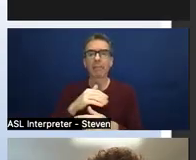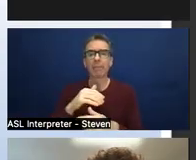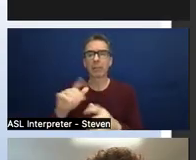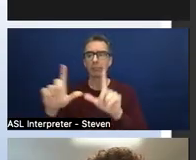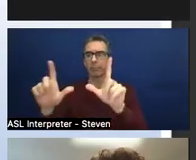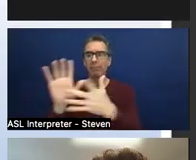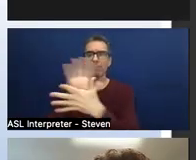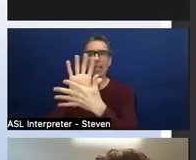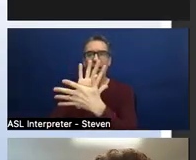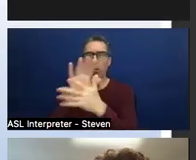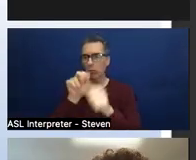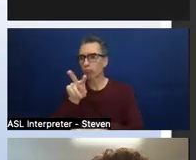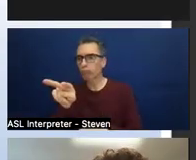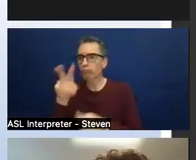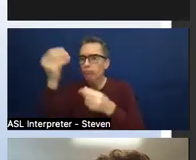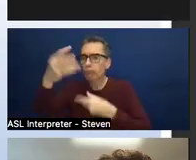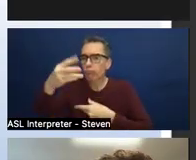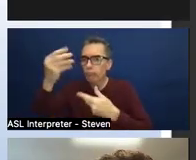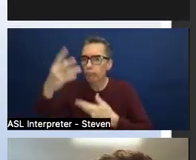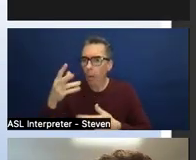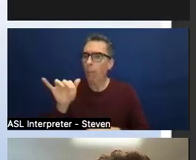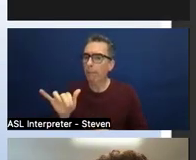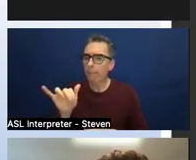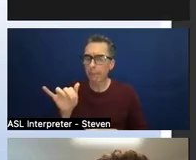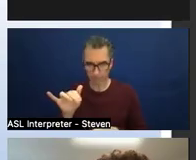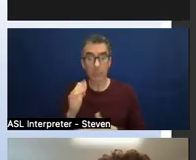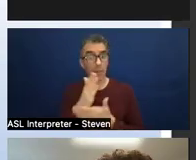So these are in some locations on the rail lines